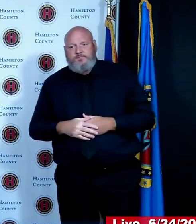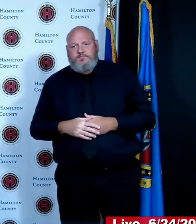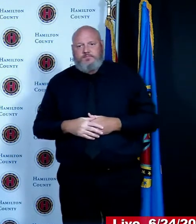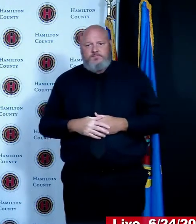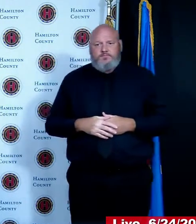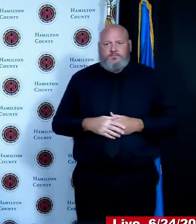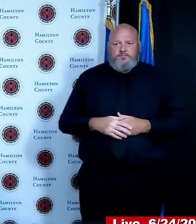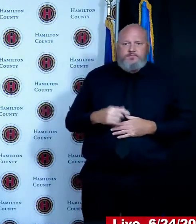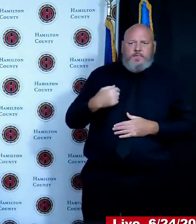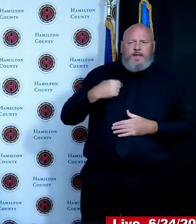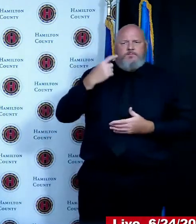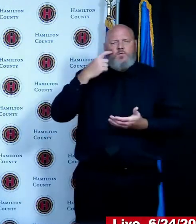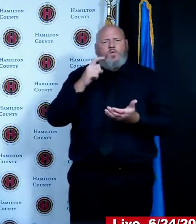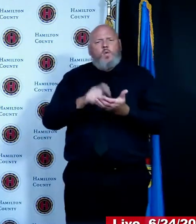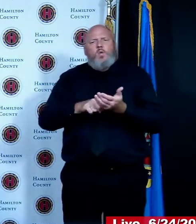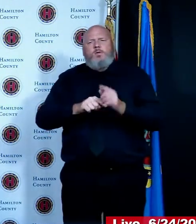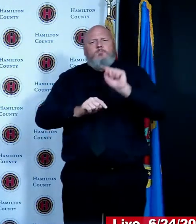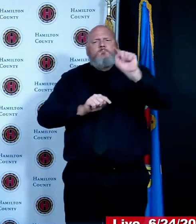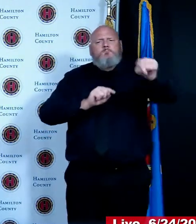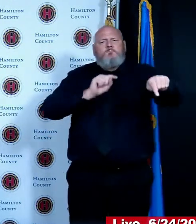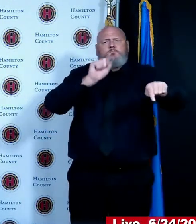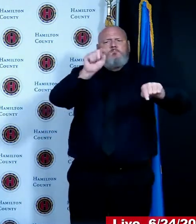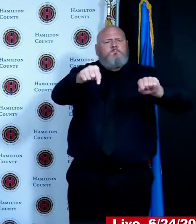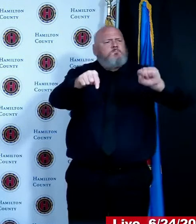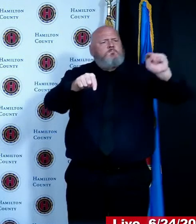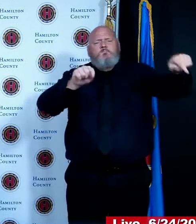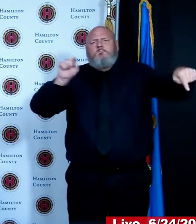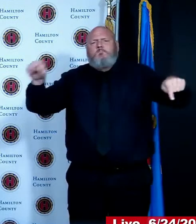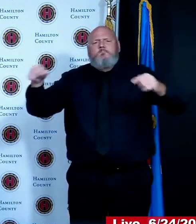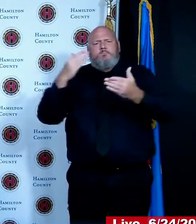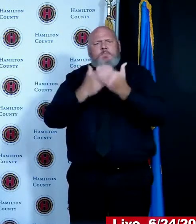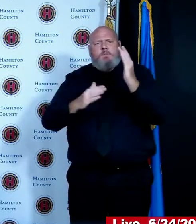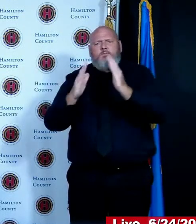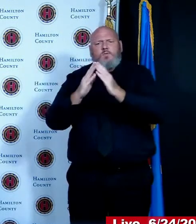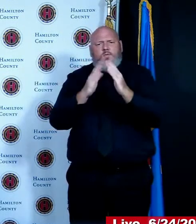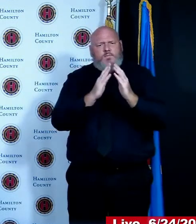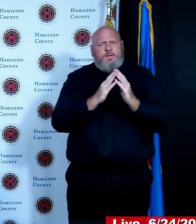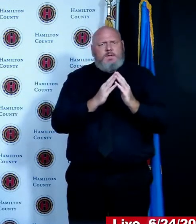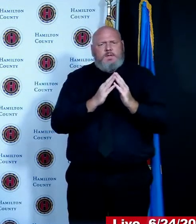got some charts but what we have been concerned about is that the